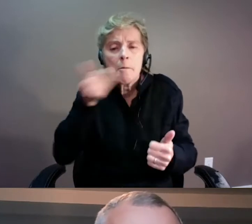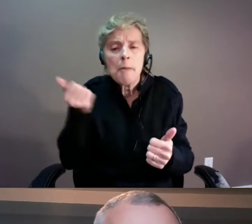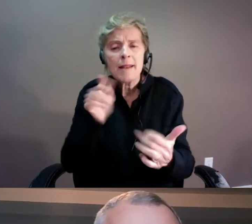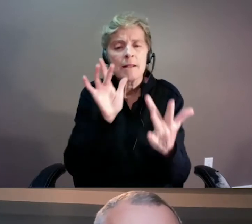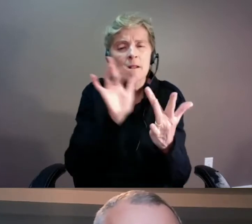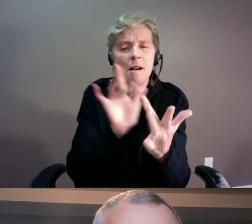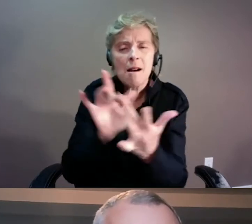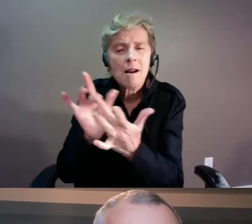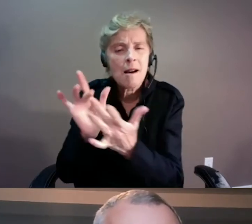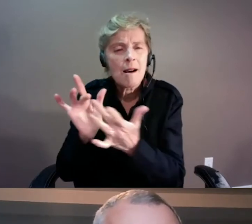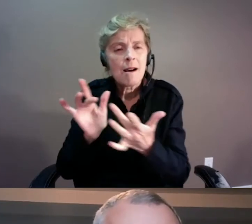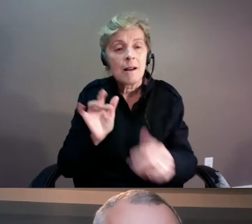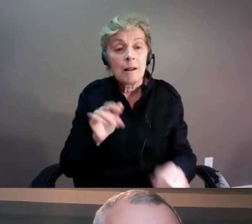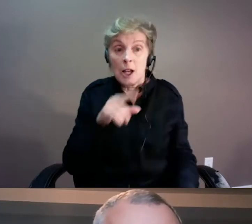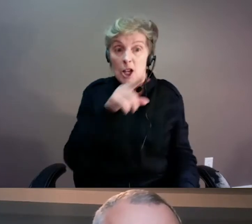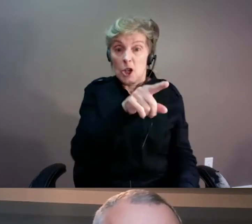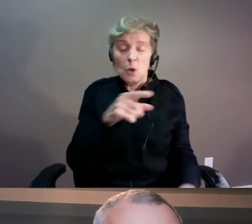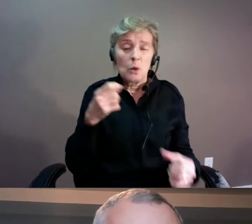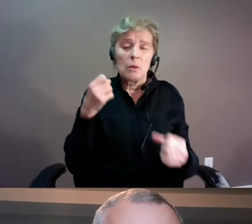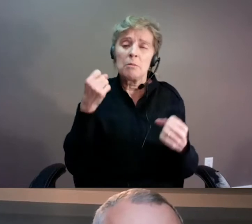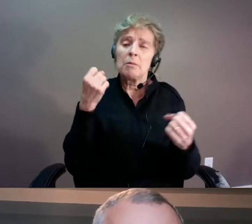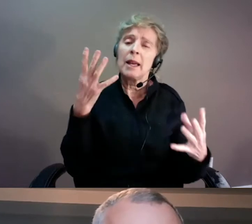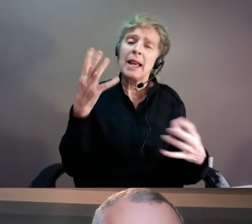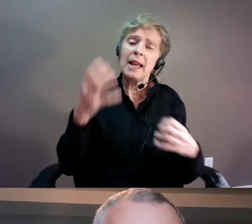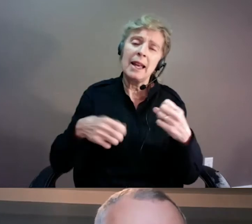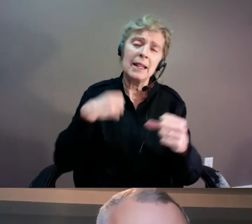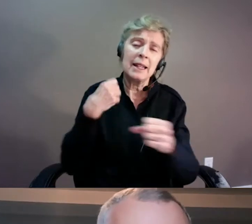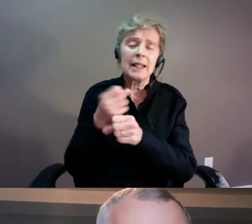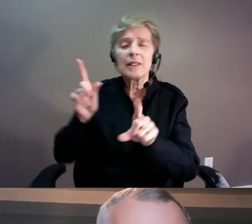you've got a long career and you've tried to get traction on a lot of different issues